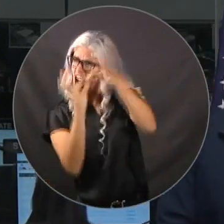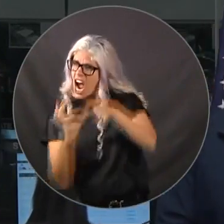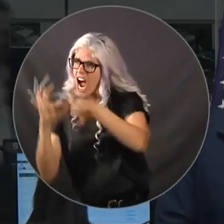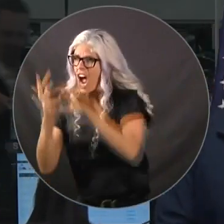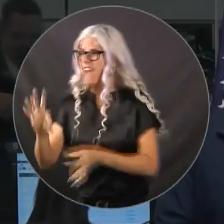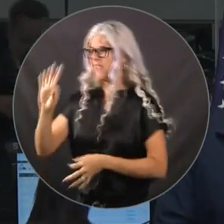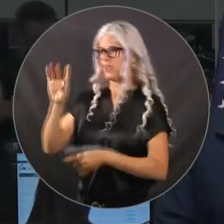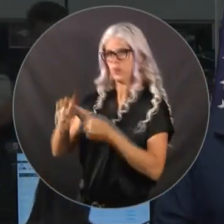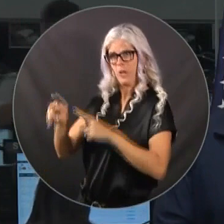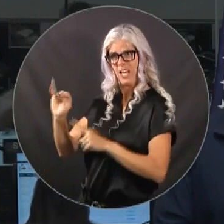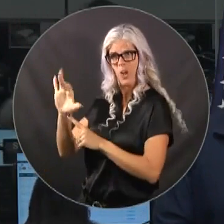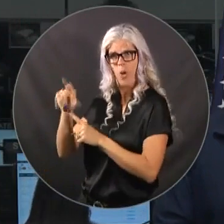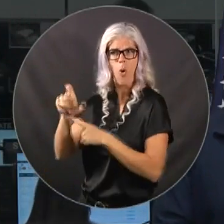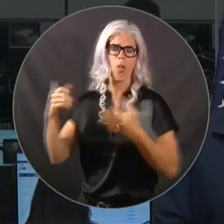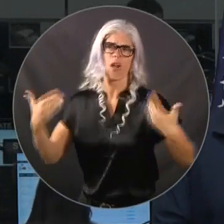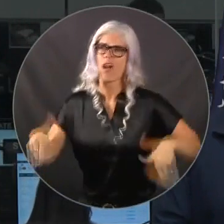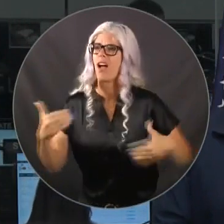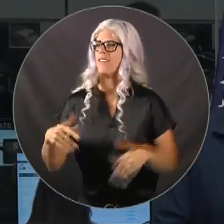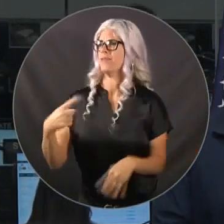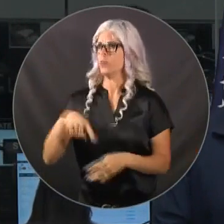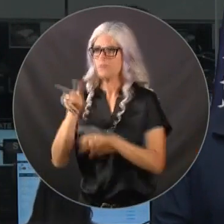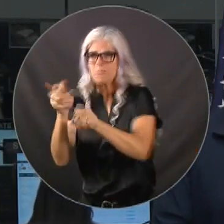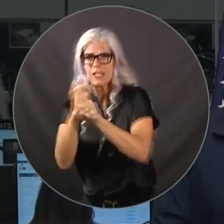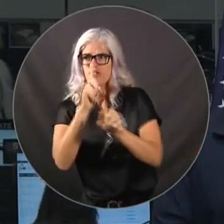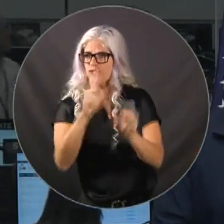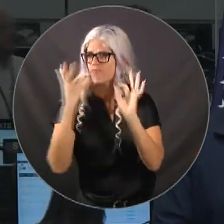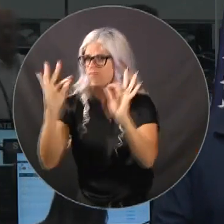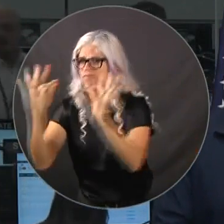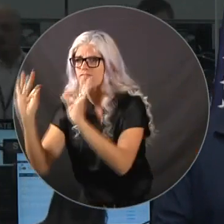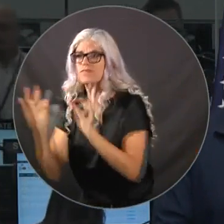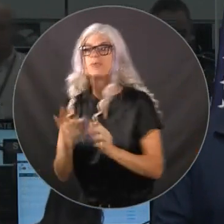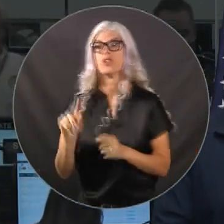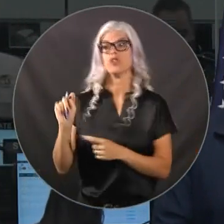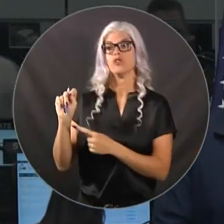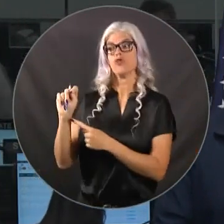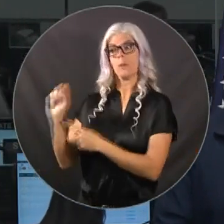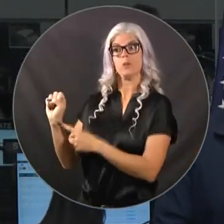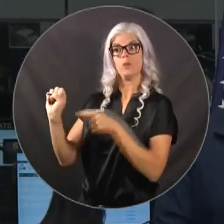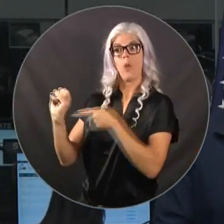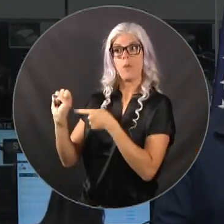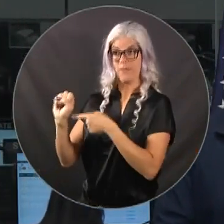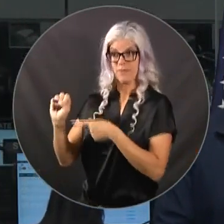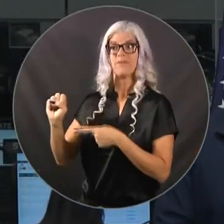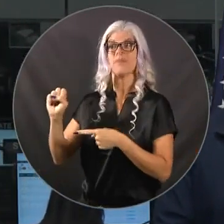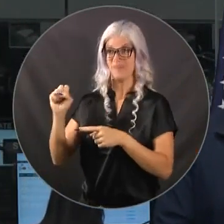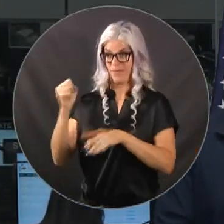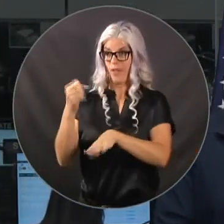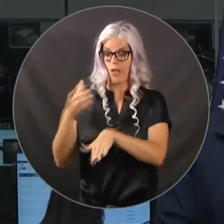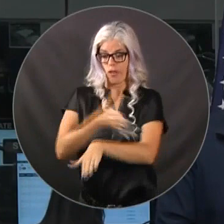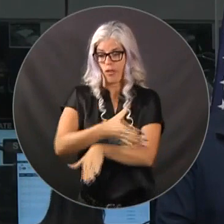is our help. Tropical sto ongoing across the florid expand into the Big Ben a